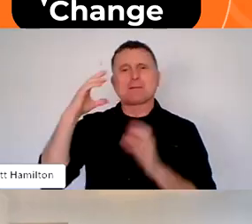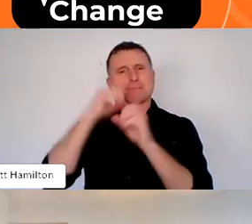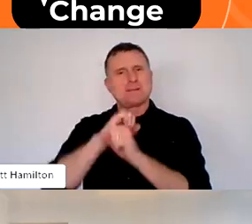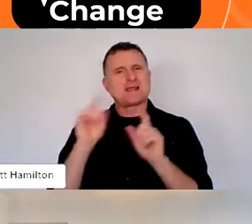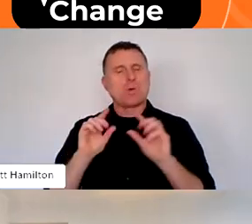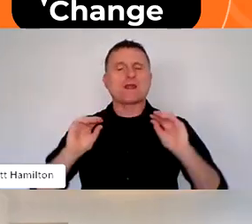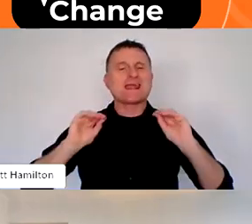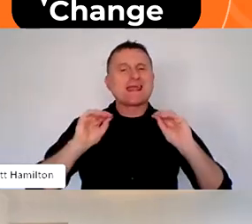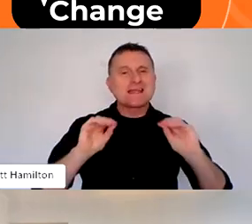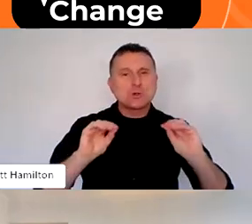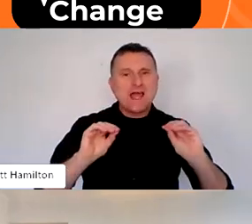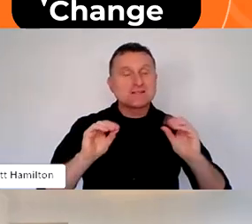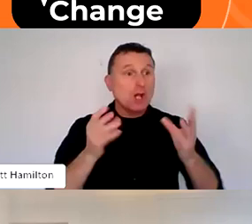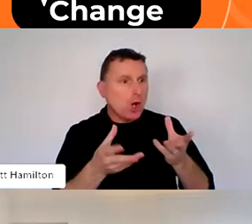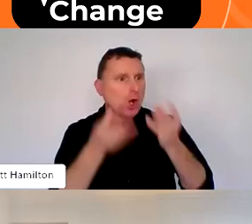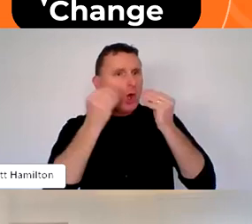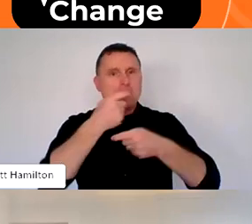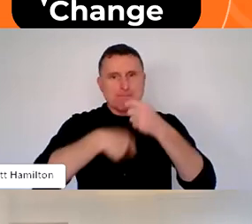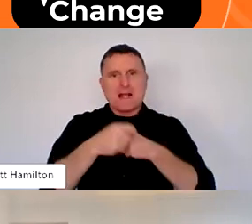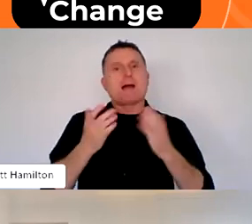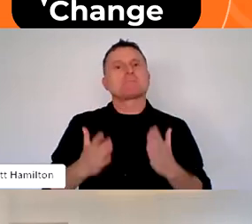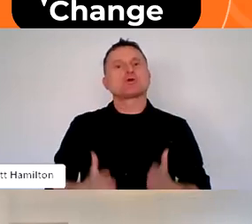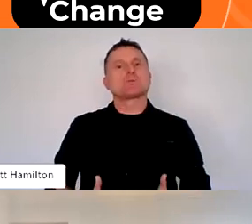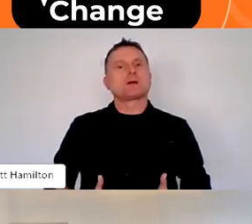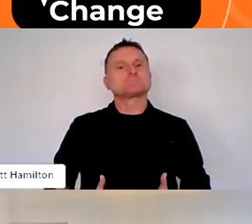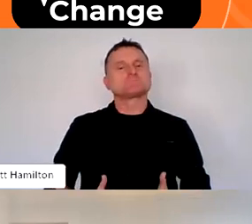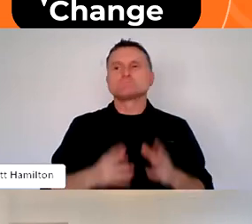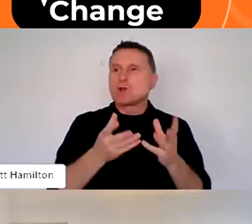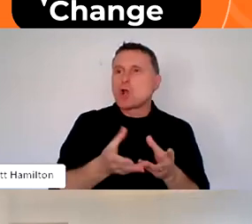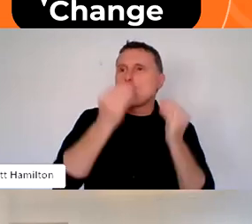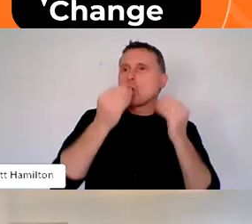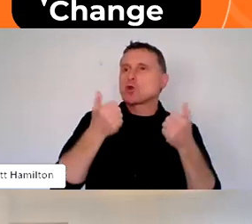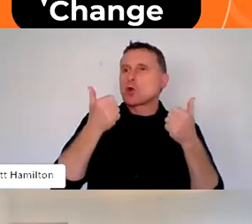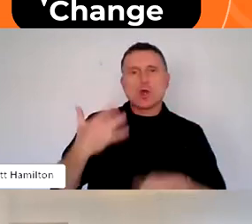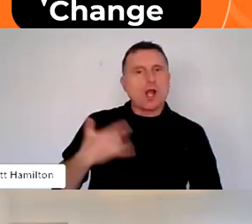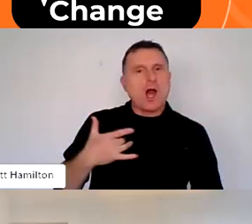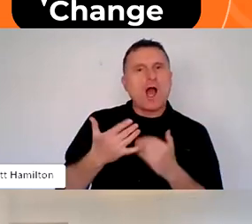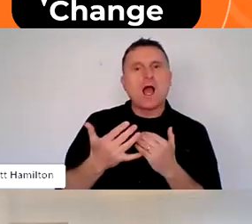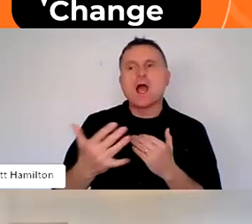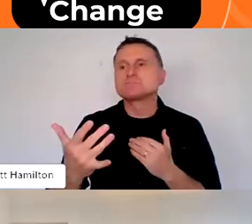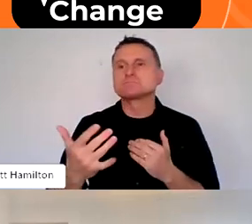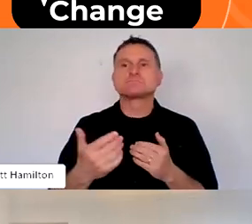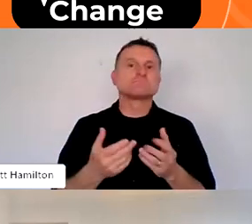to be human, to lead good lives together in community as an interdependence